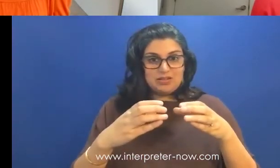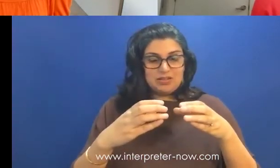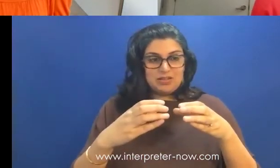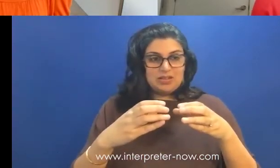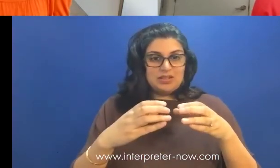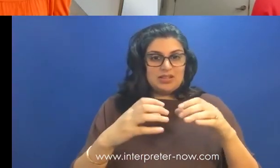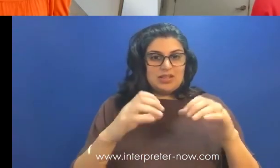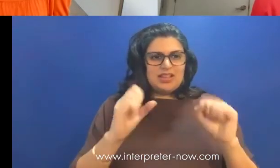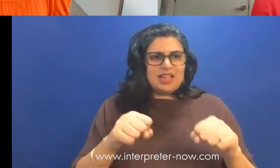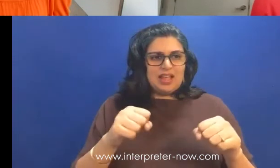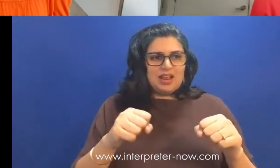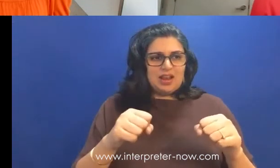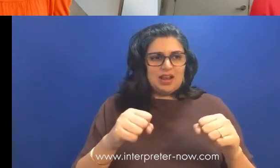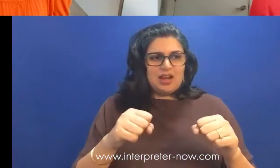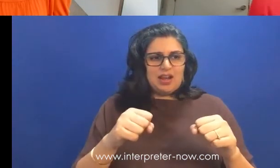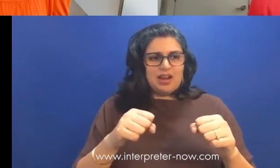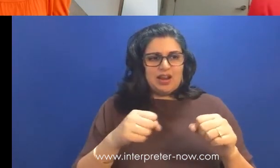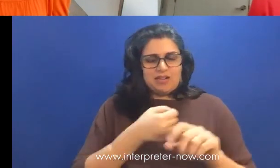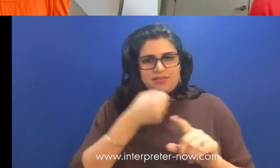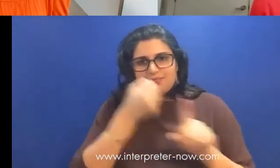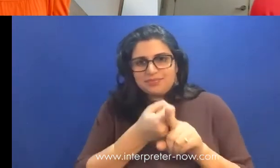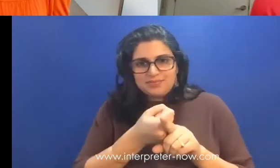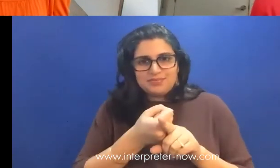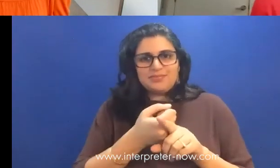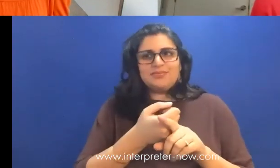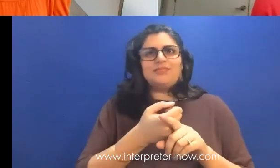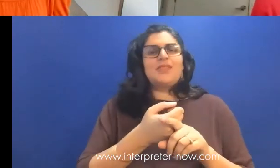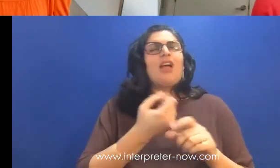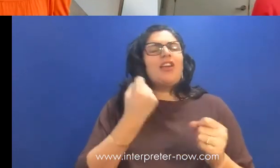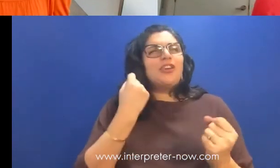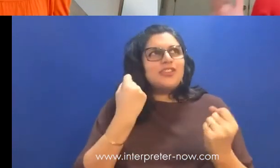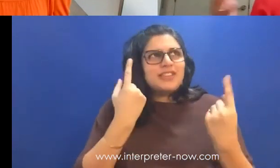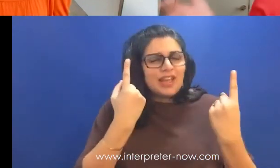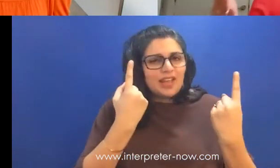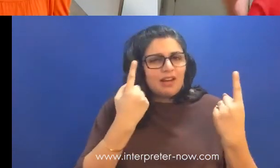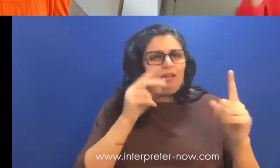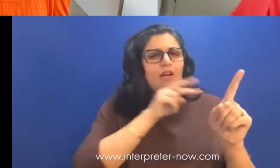on and have greater empathy from people who are different than us if we seek out a diversity